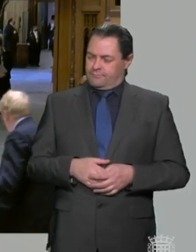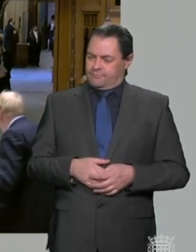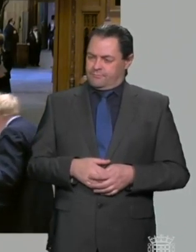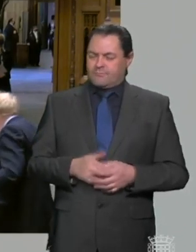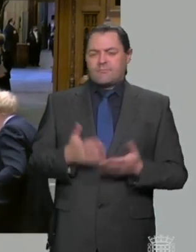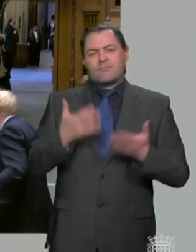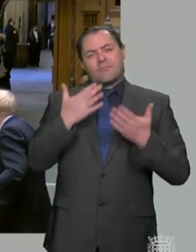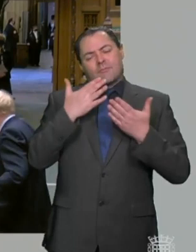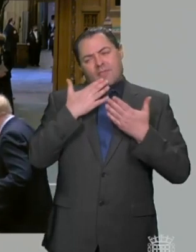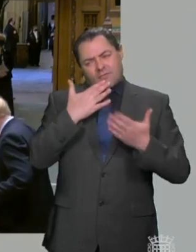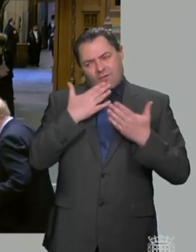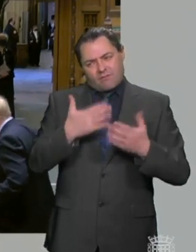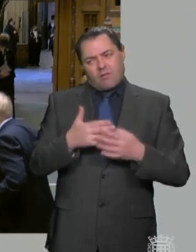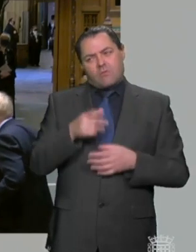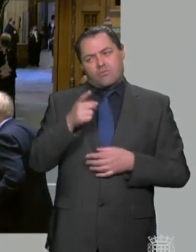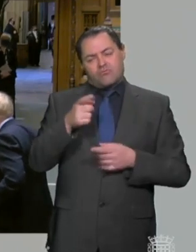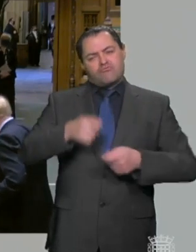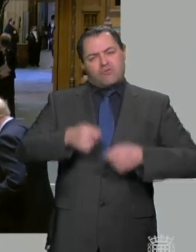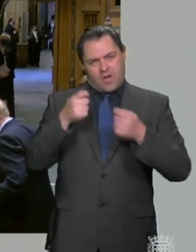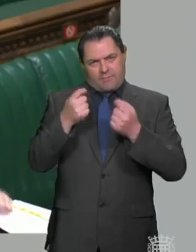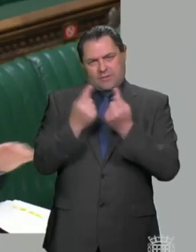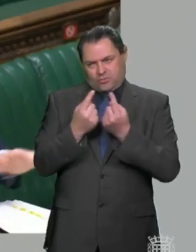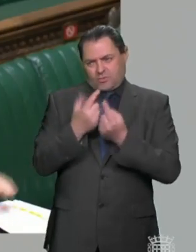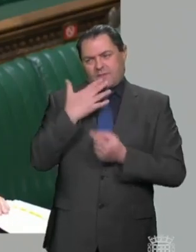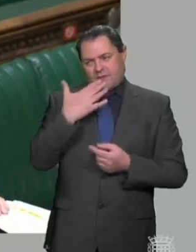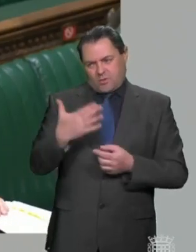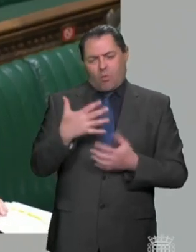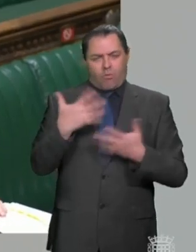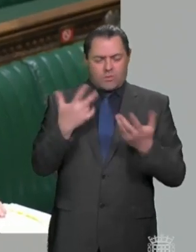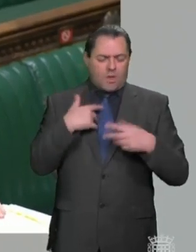I am grateful to the hon. Gentleman for raising that point. Of course, I want to repeat